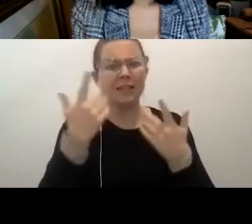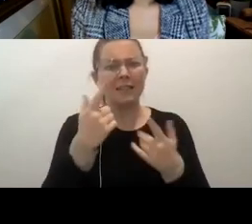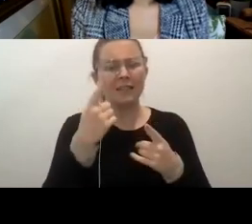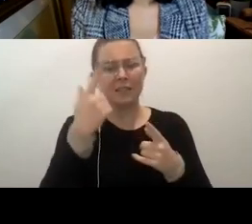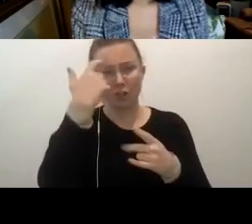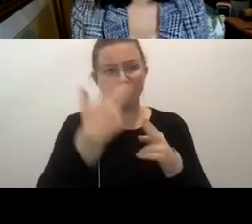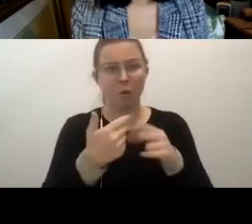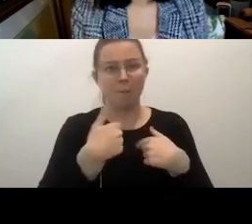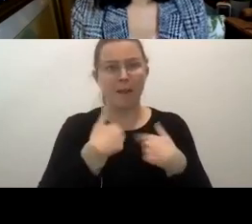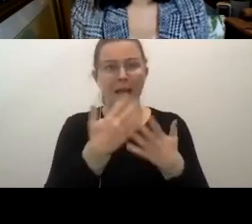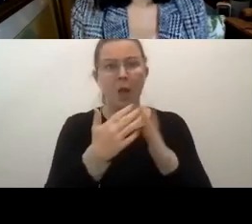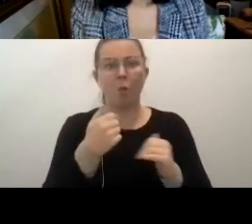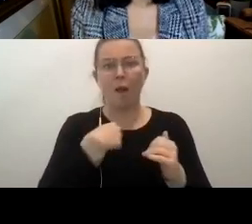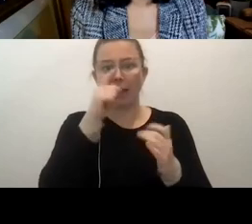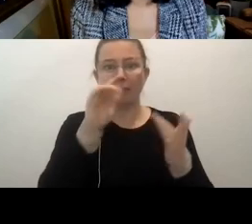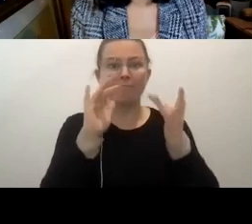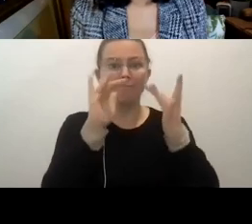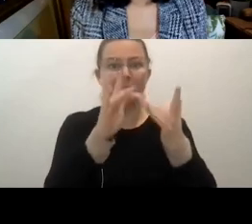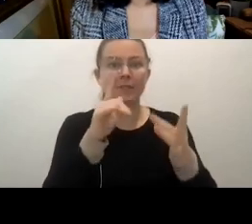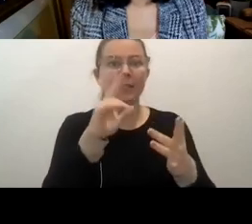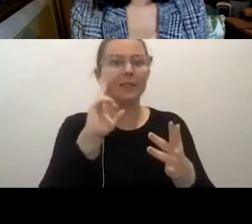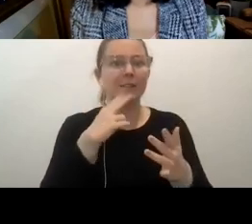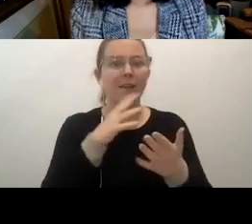How I might reach out for the deaf and hard of hearing community?